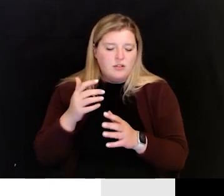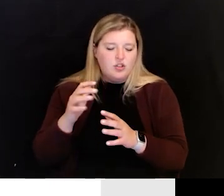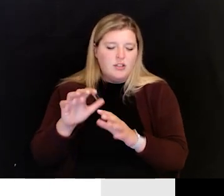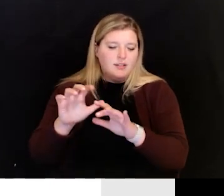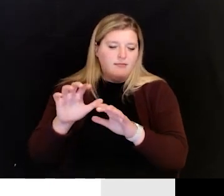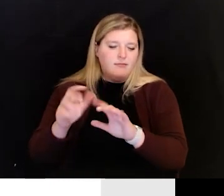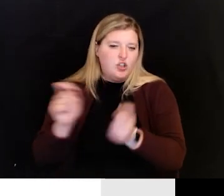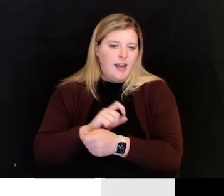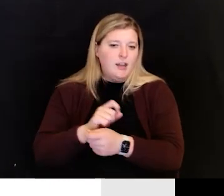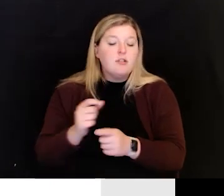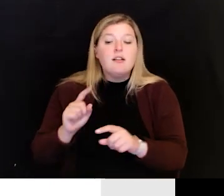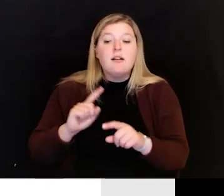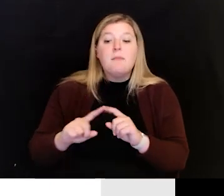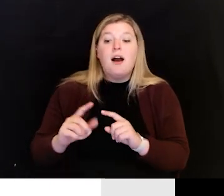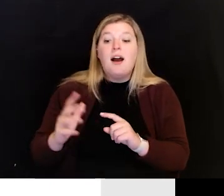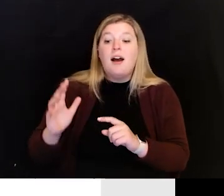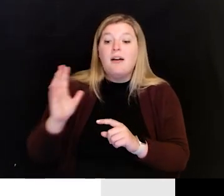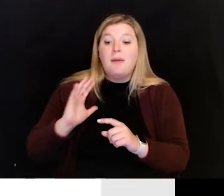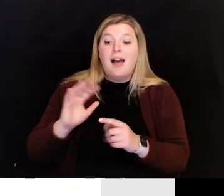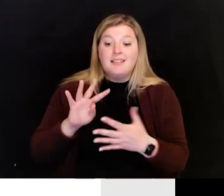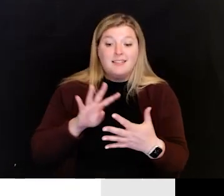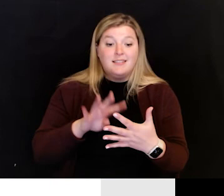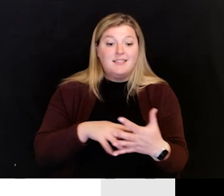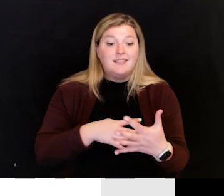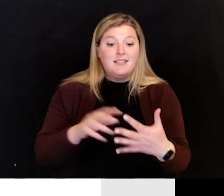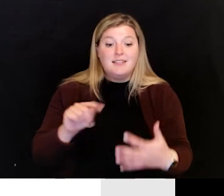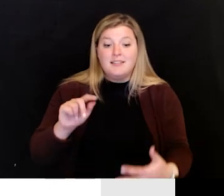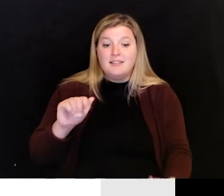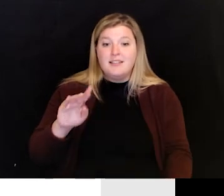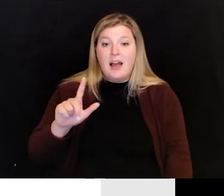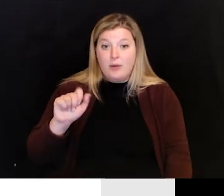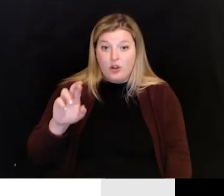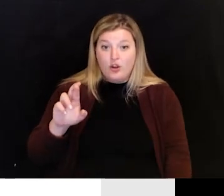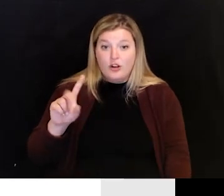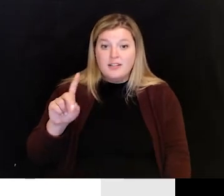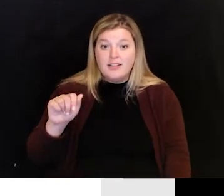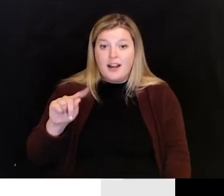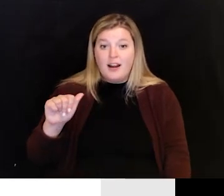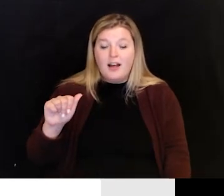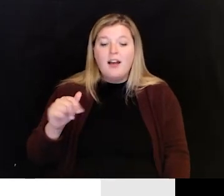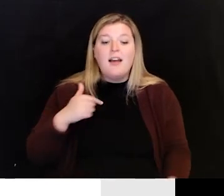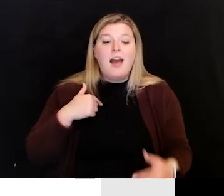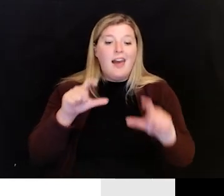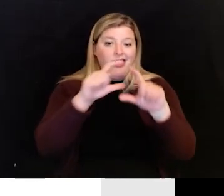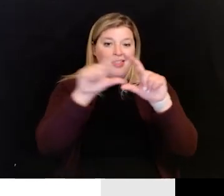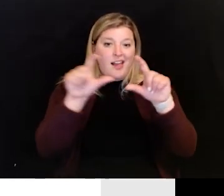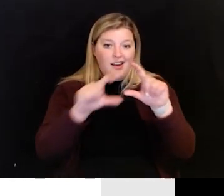which was the set of dollar line items with a prior year and current year value,